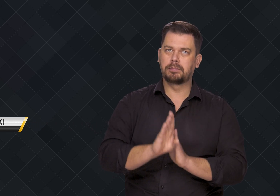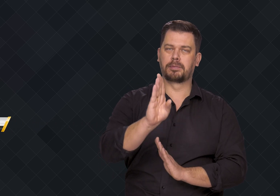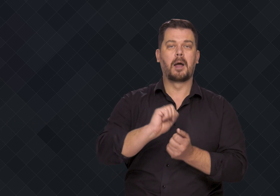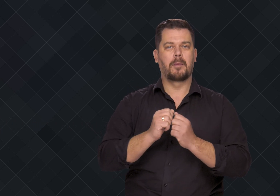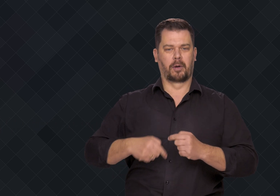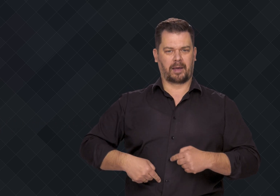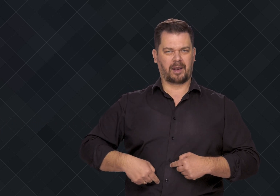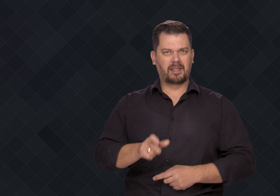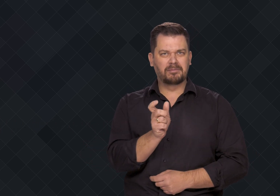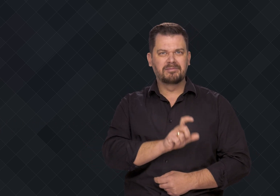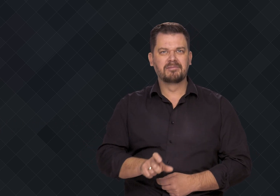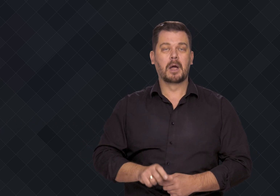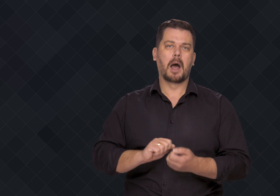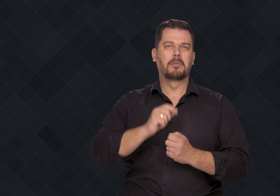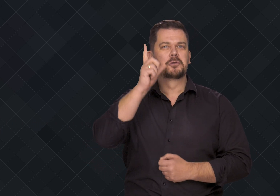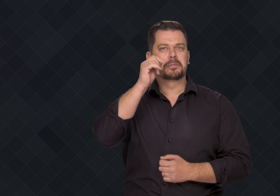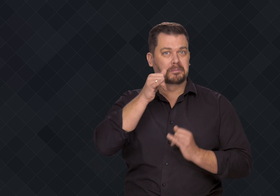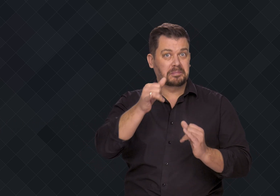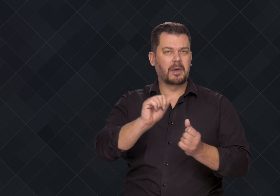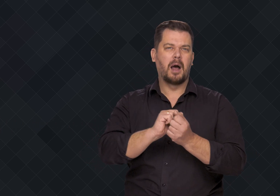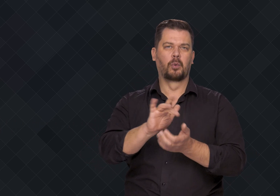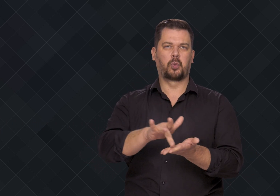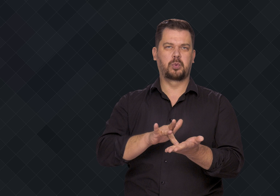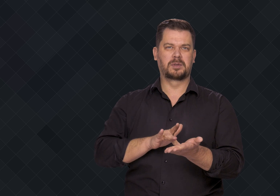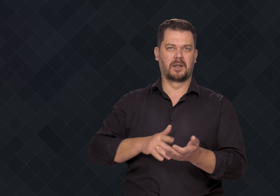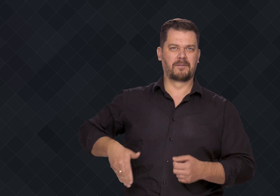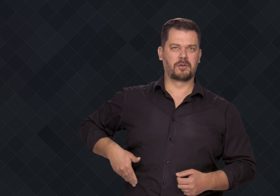gastrointestinal problems, sleep disorders, or a fatty liver,